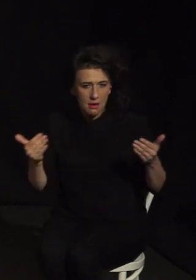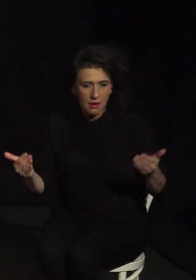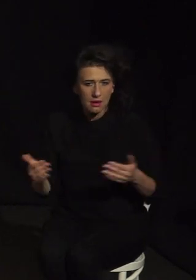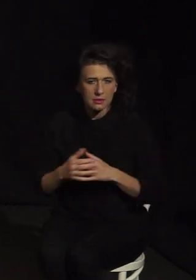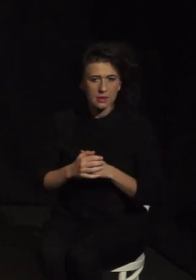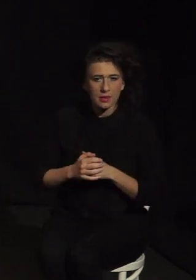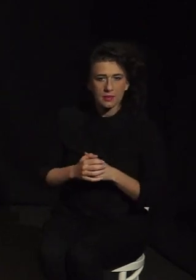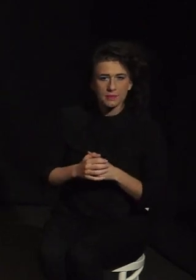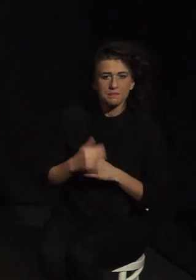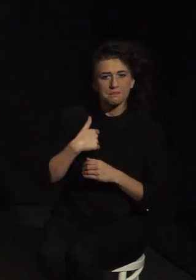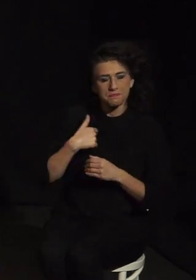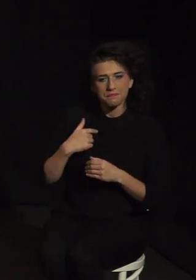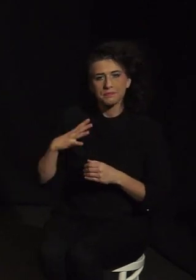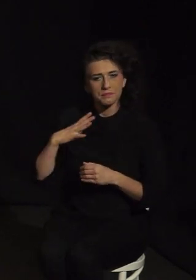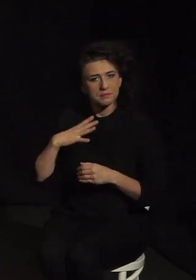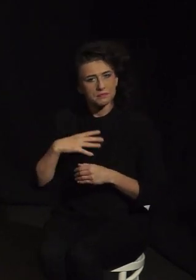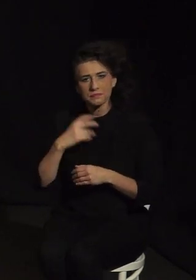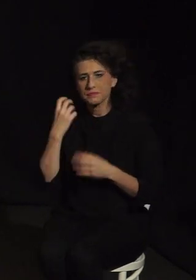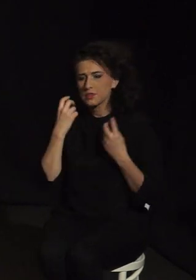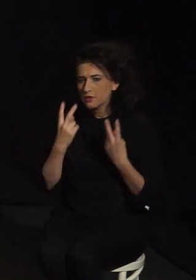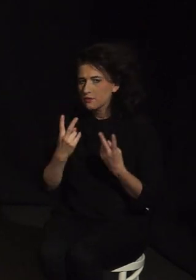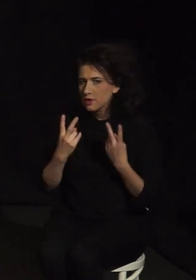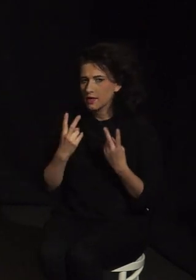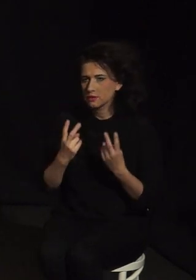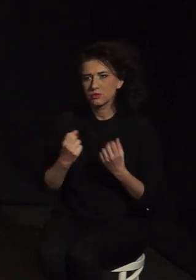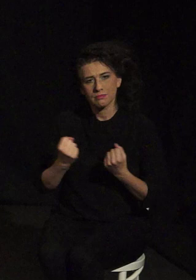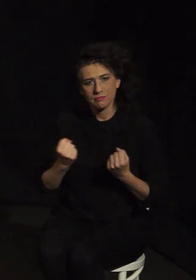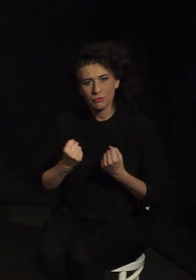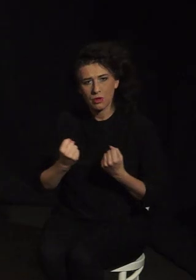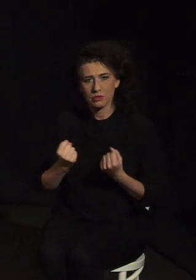"Pan Tadeusz" wasn’t so important to me then.